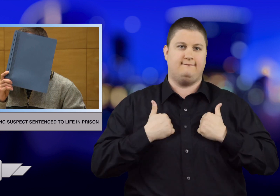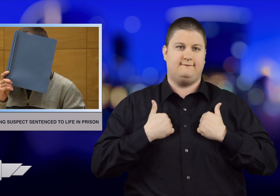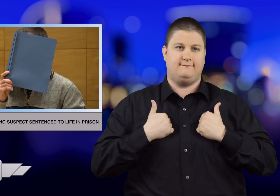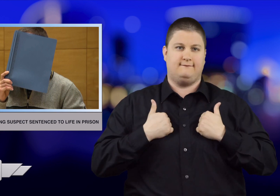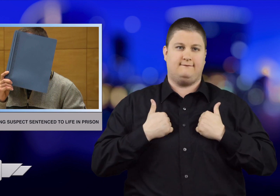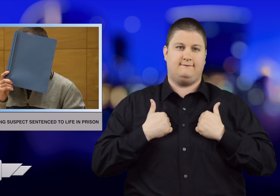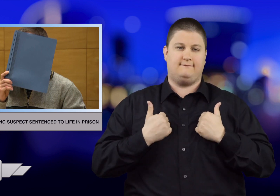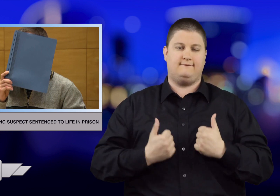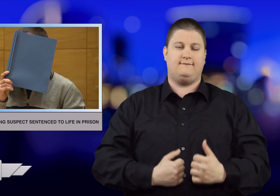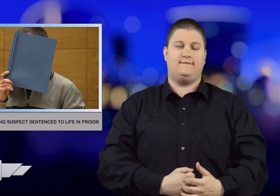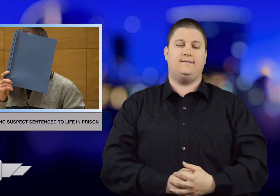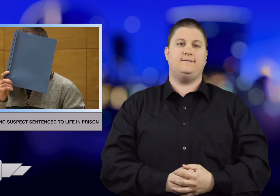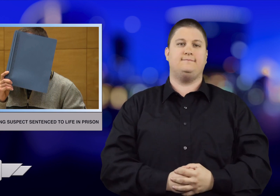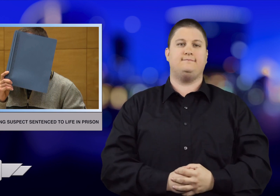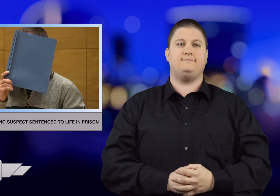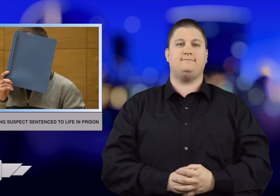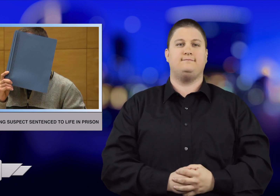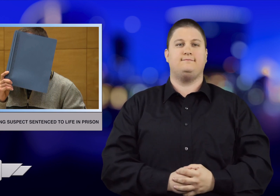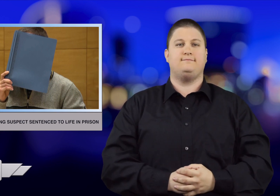life in prison.